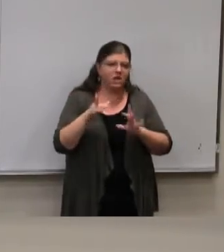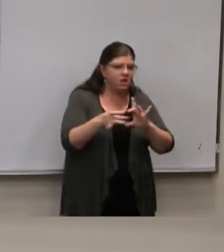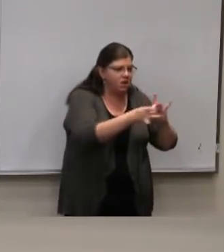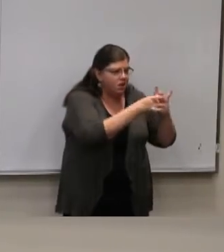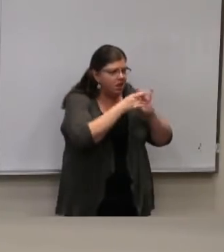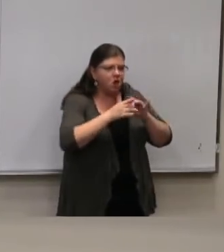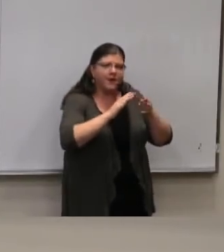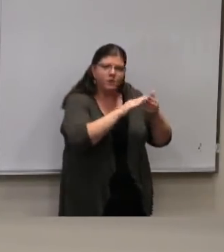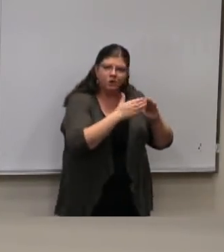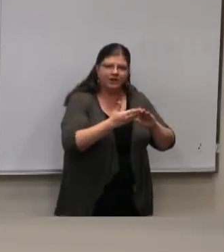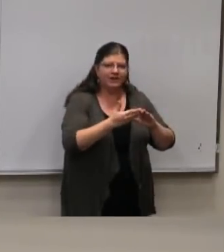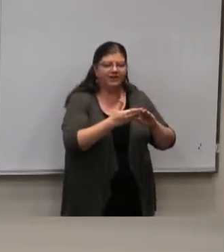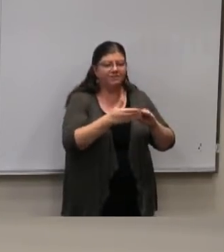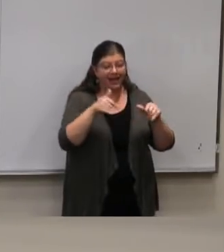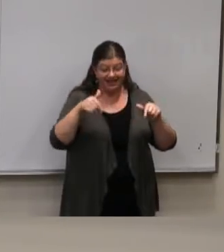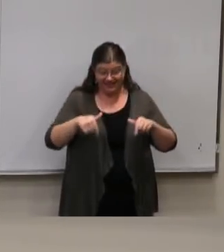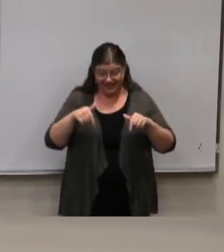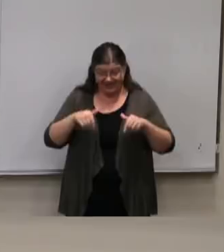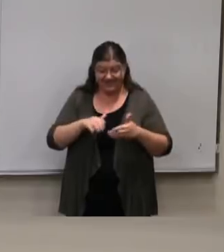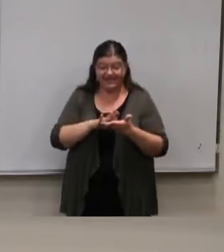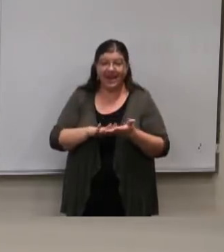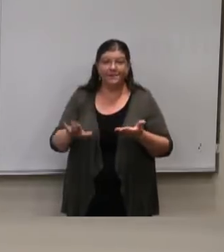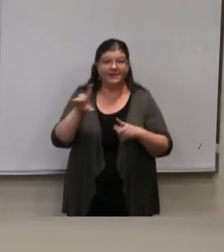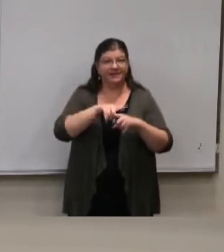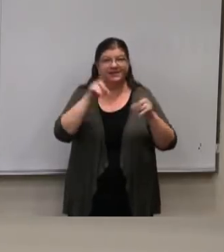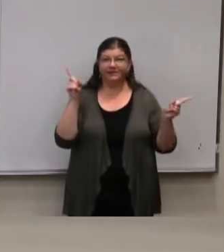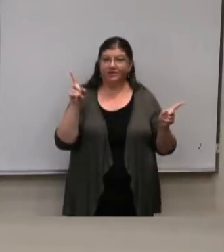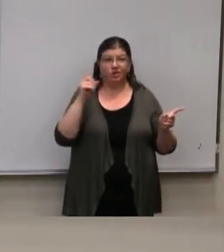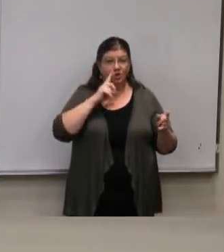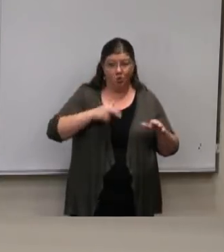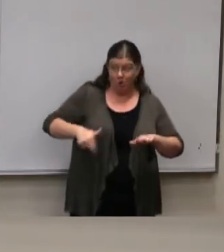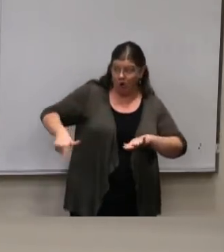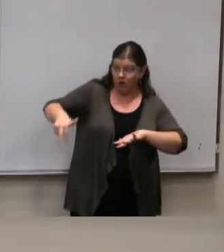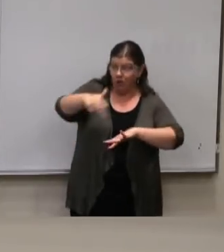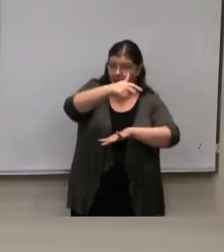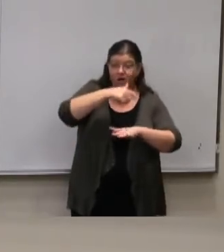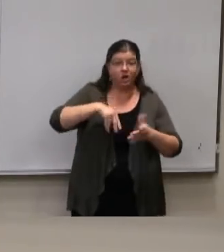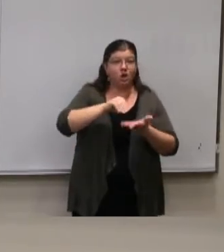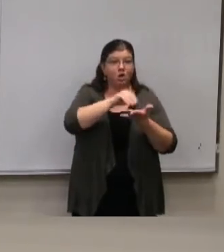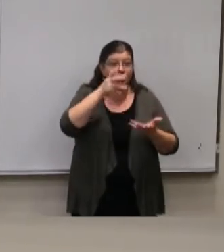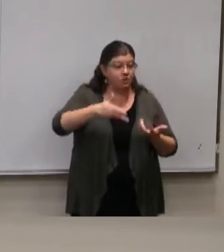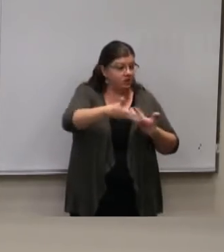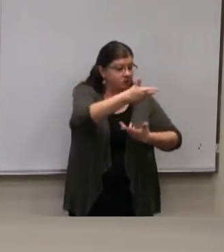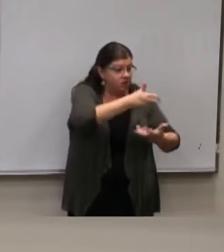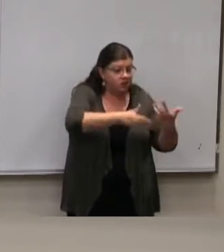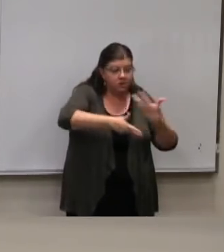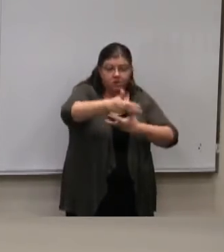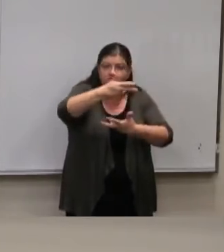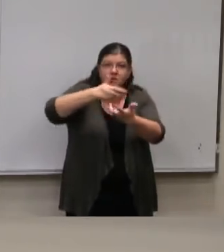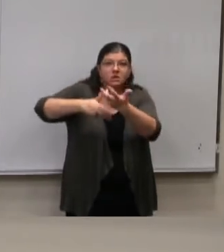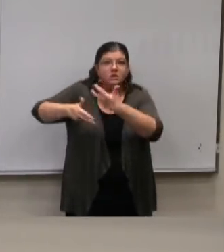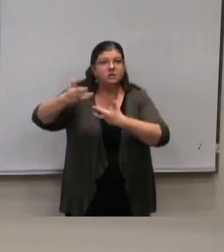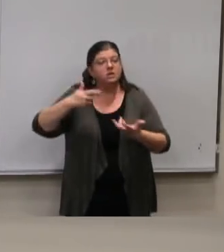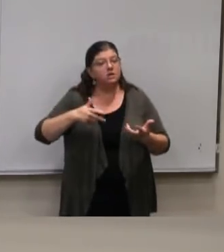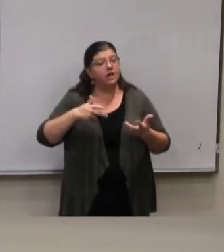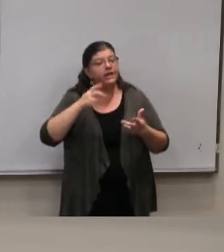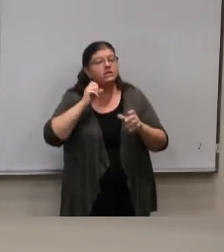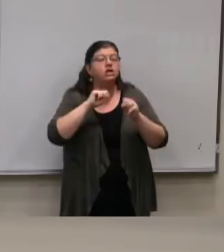When you walk around our campus in the mornings and the afternoons and even into the early evening, there are students everywhere. It's a social environment for those students.